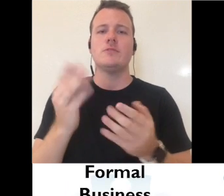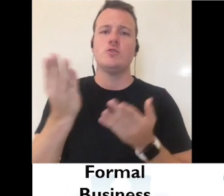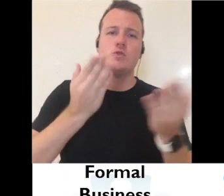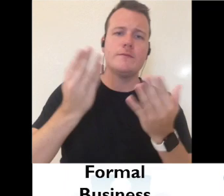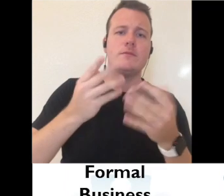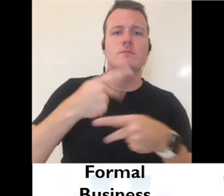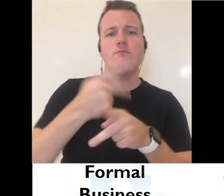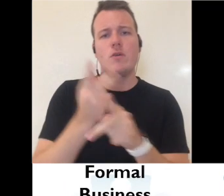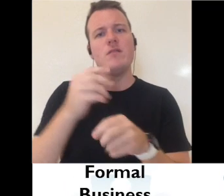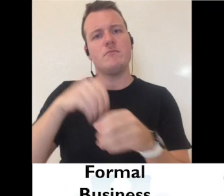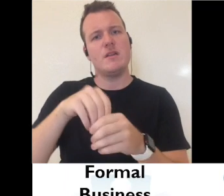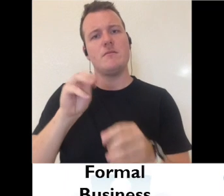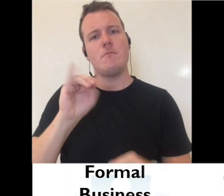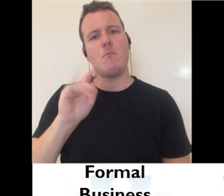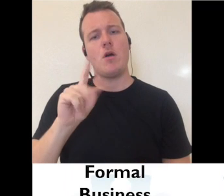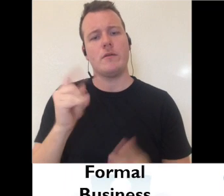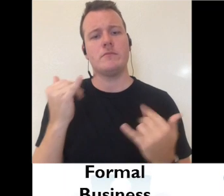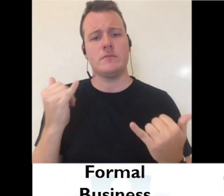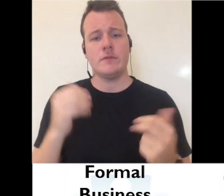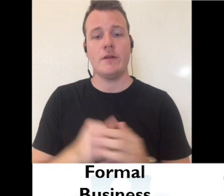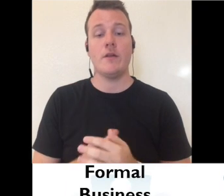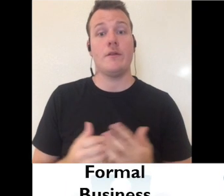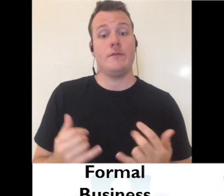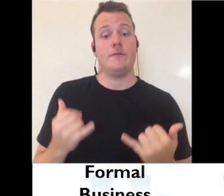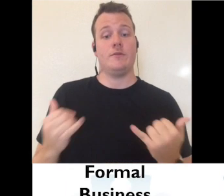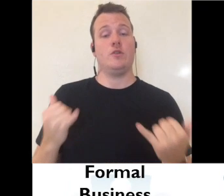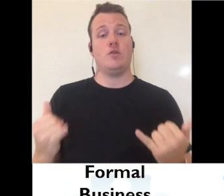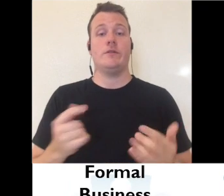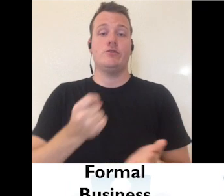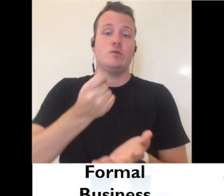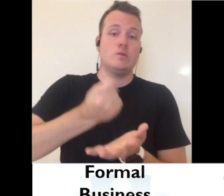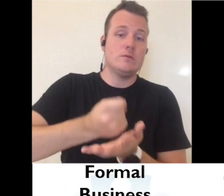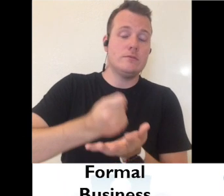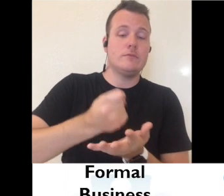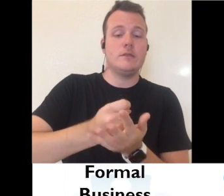because you might have a need for. For example, pediatric services. Maybe the